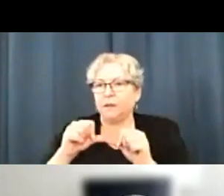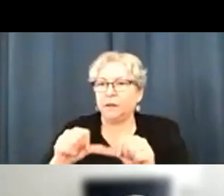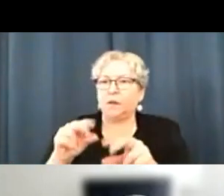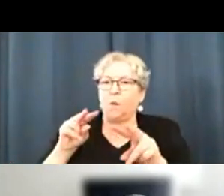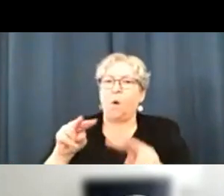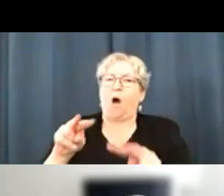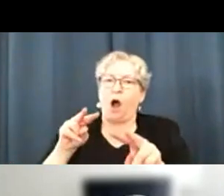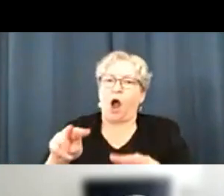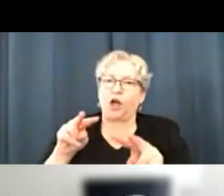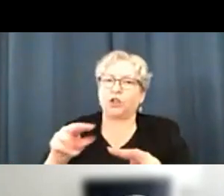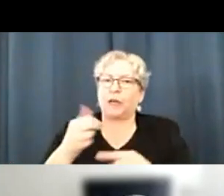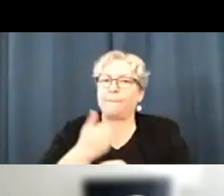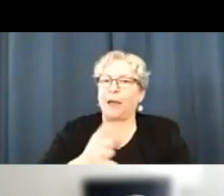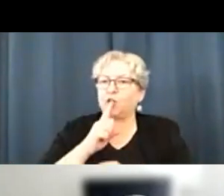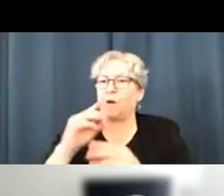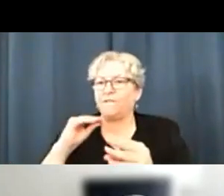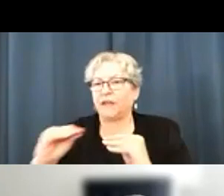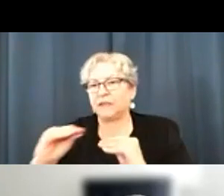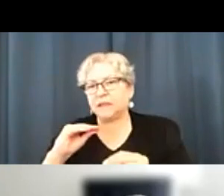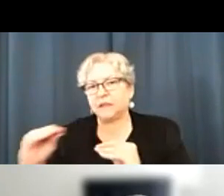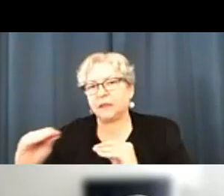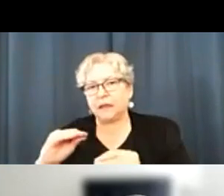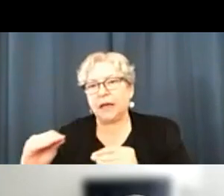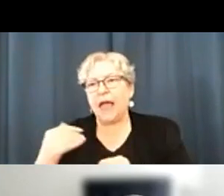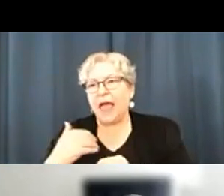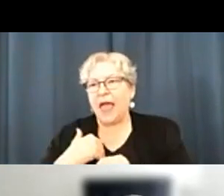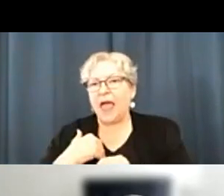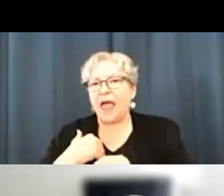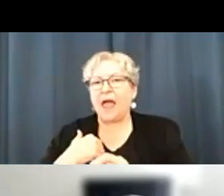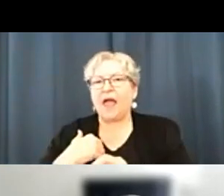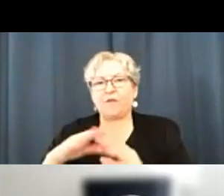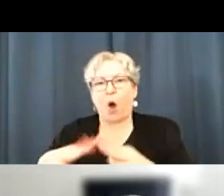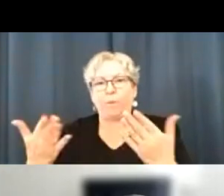checking and fixing and having that open dialogue with people that use your site,